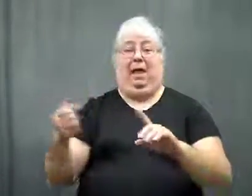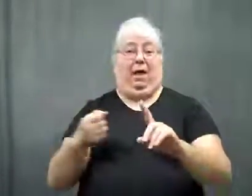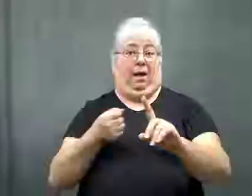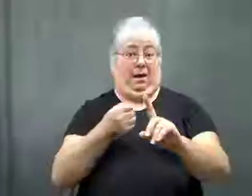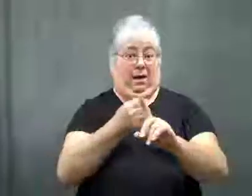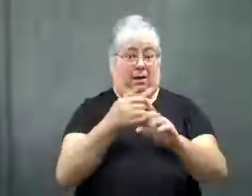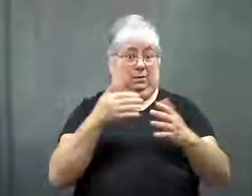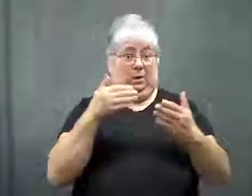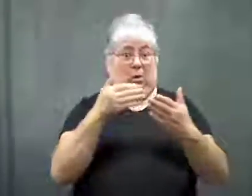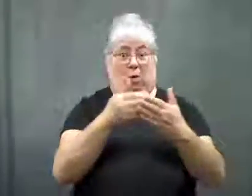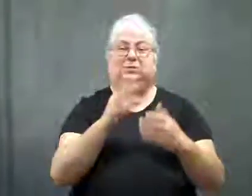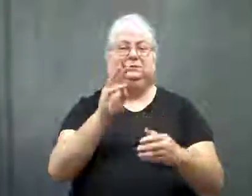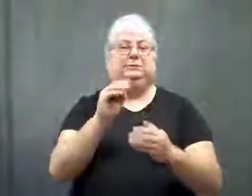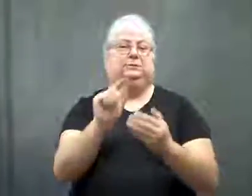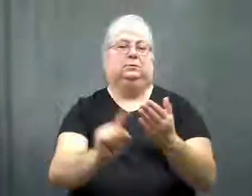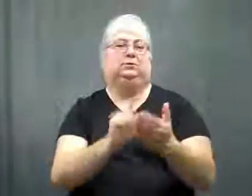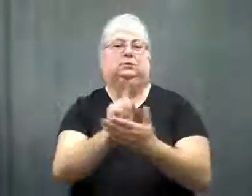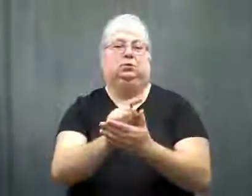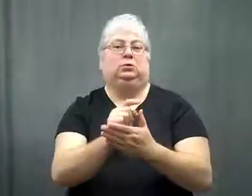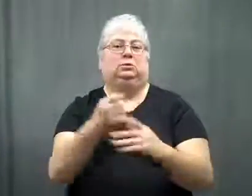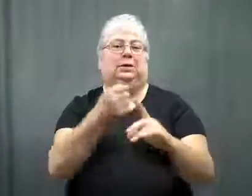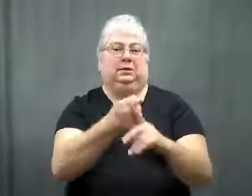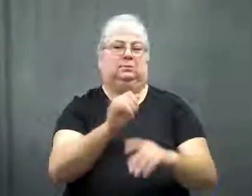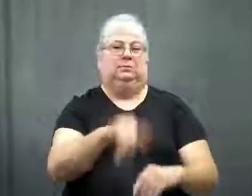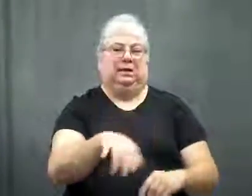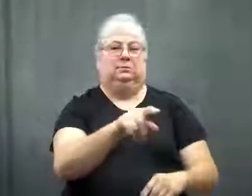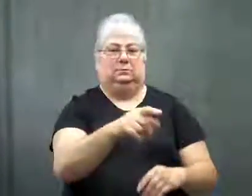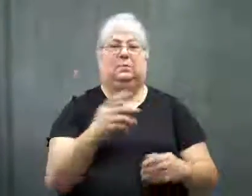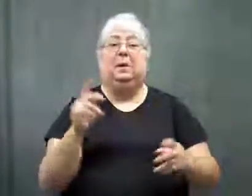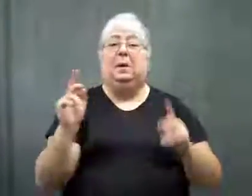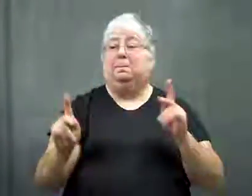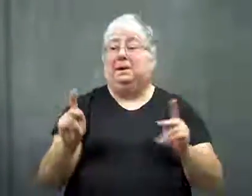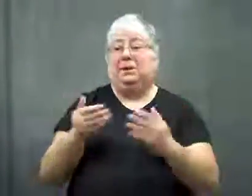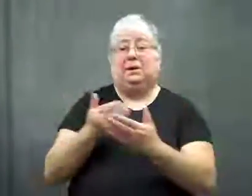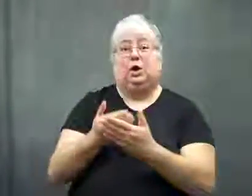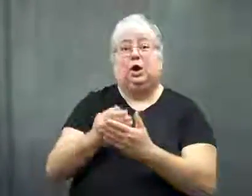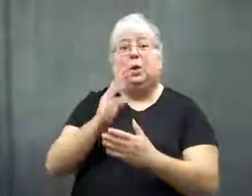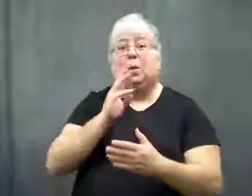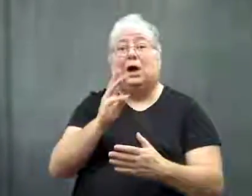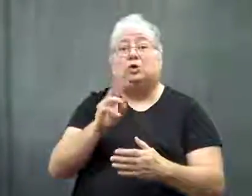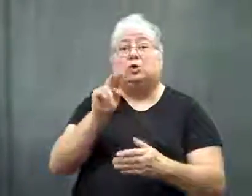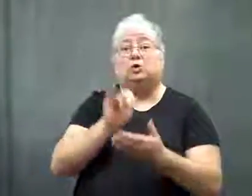When it hit New York City, the winds were 60 mph.